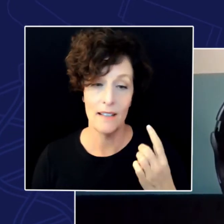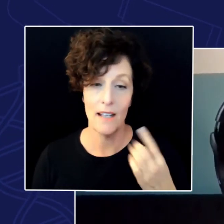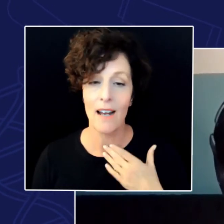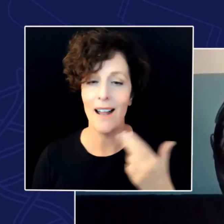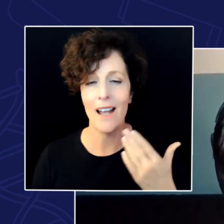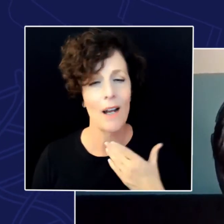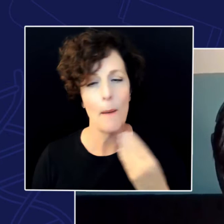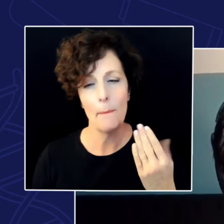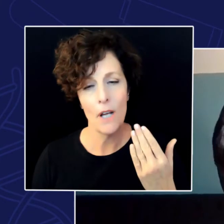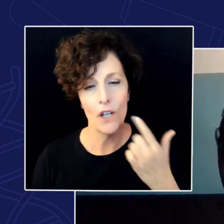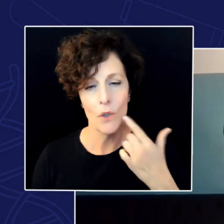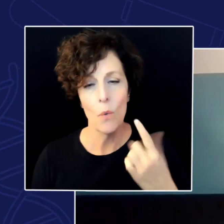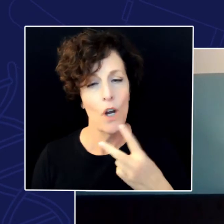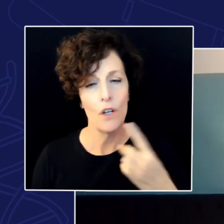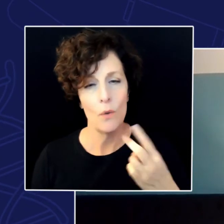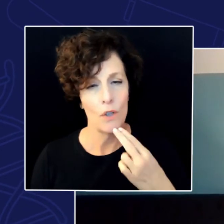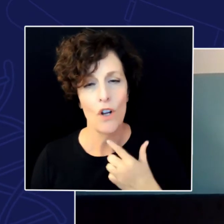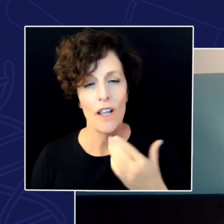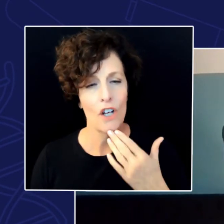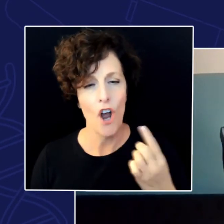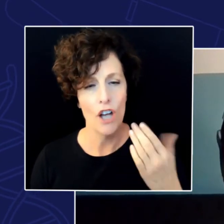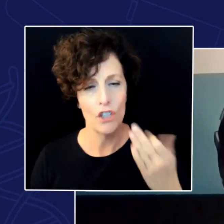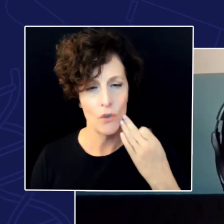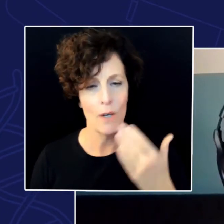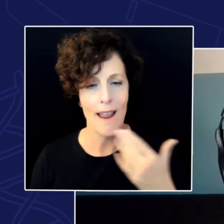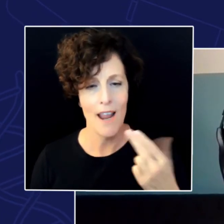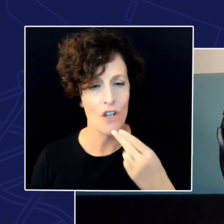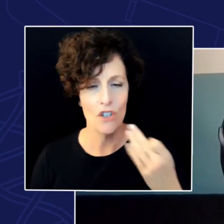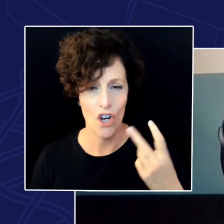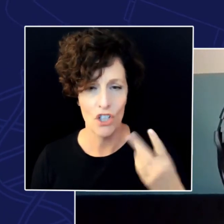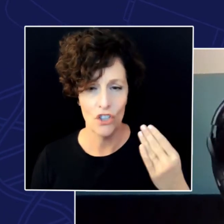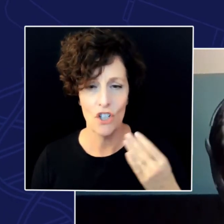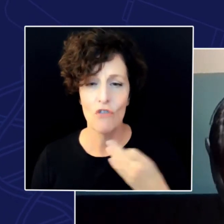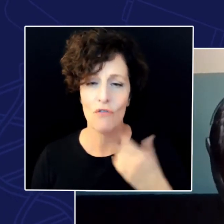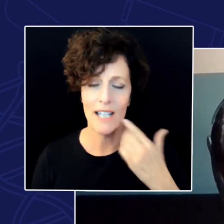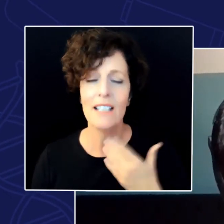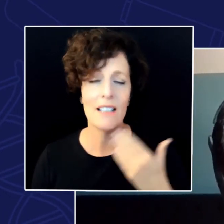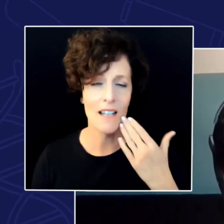I got -- I'm not sure what you would call it, ‘auditory exhaustion?’ Just really tired from listening,